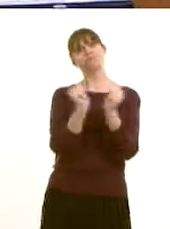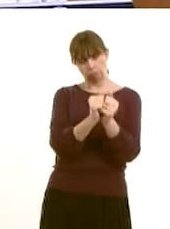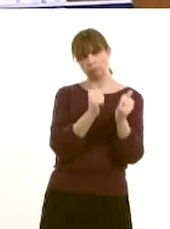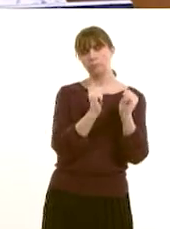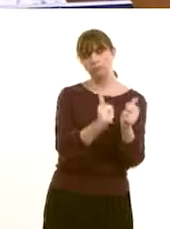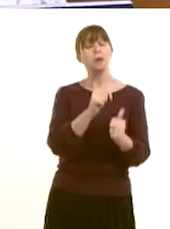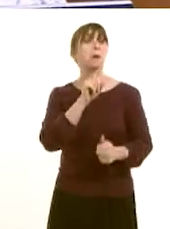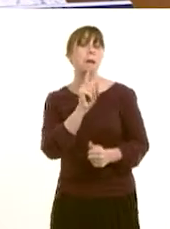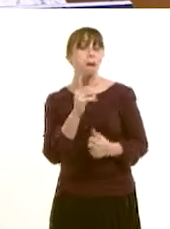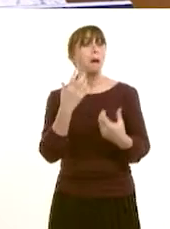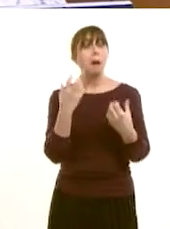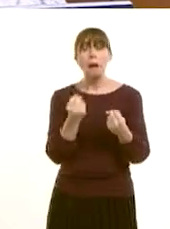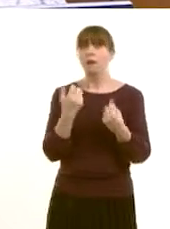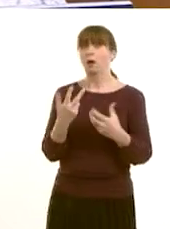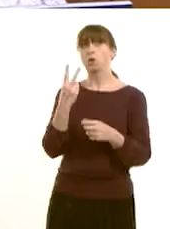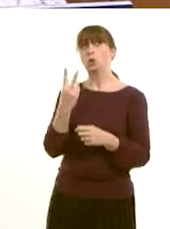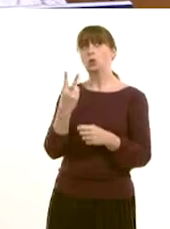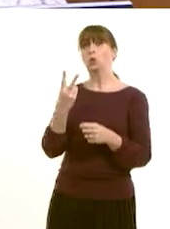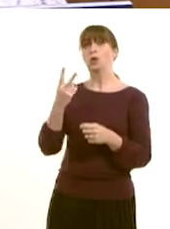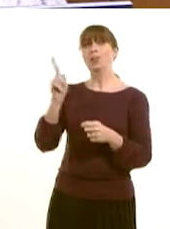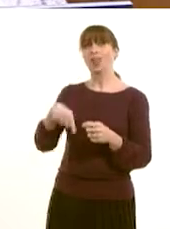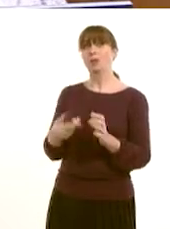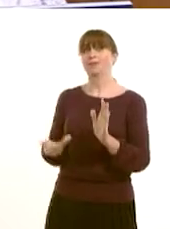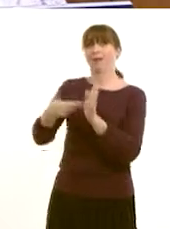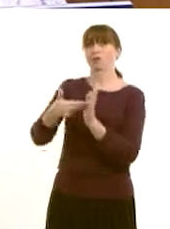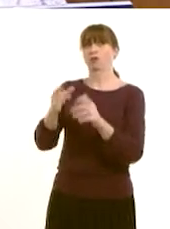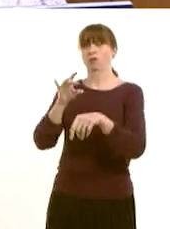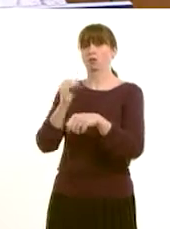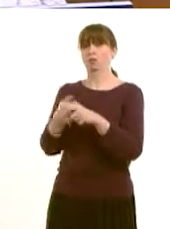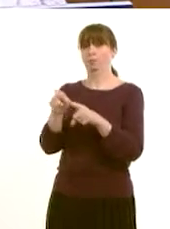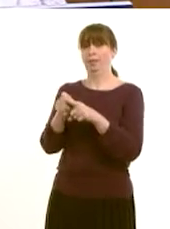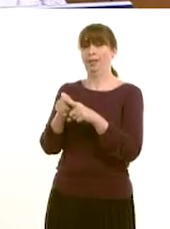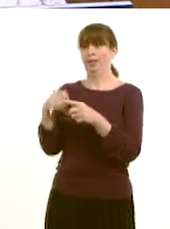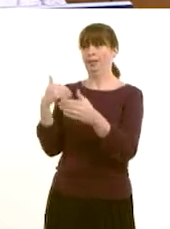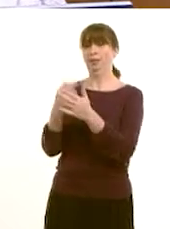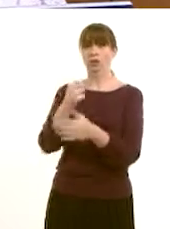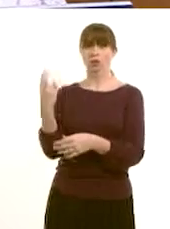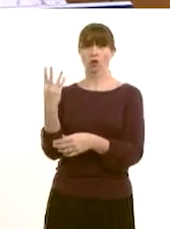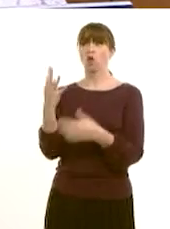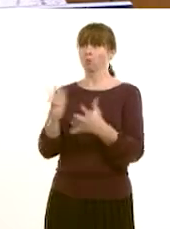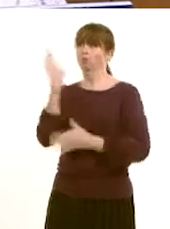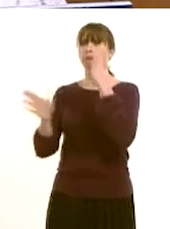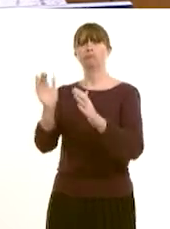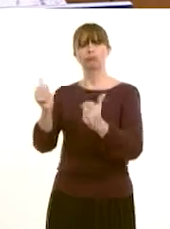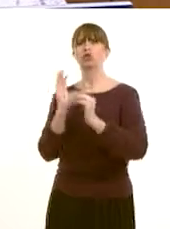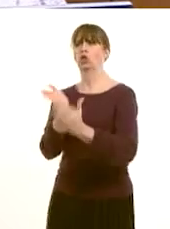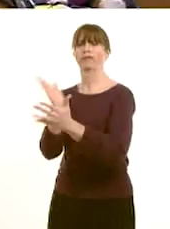But we have more and moreówe have 2,000 more GPs since 2004 and they are serving our communities